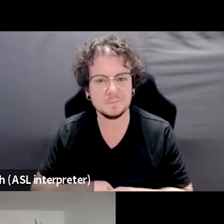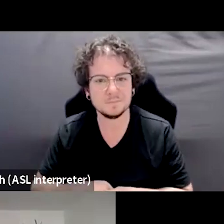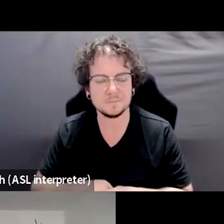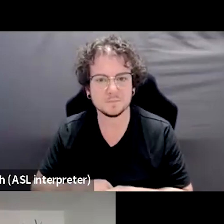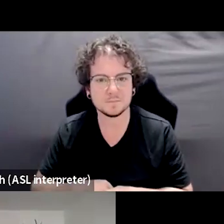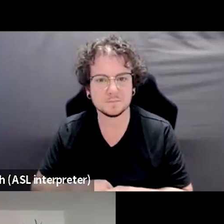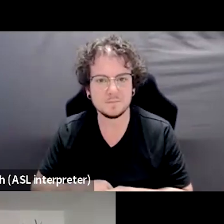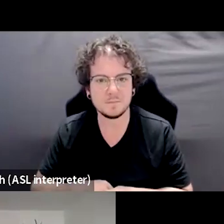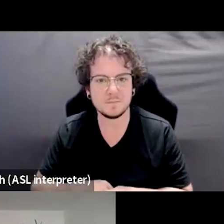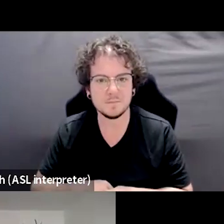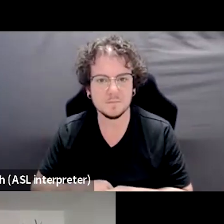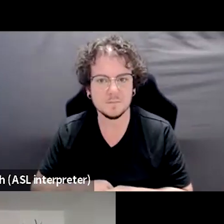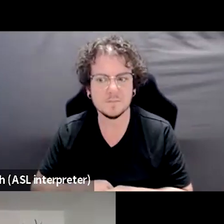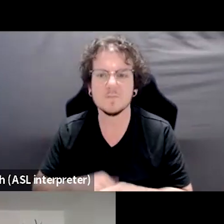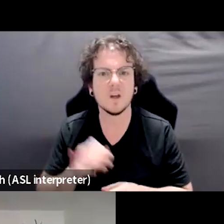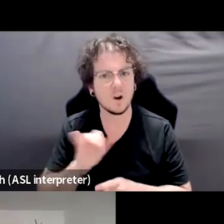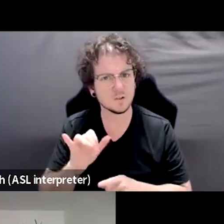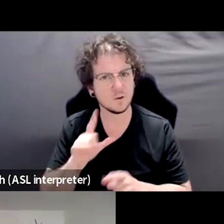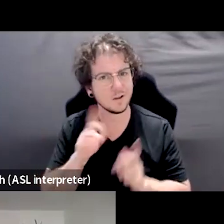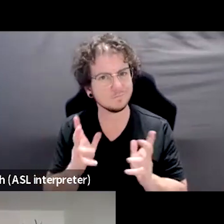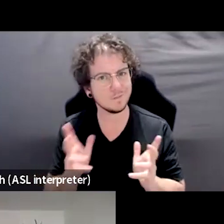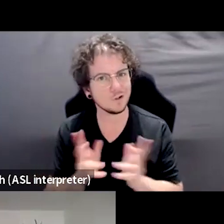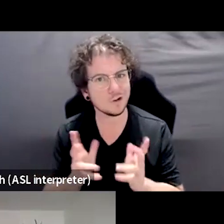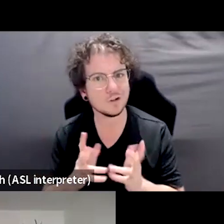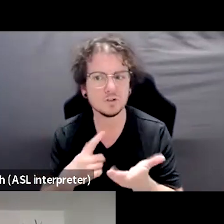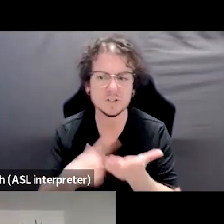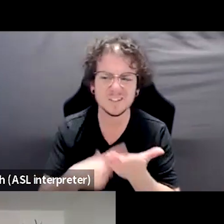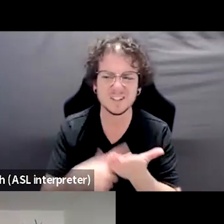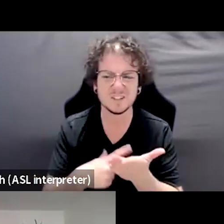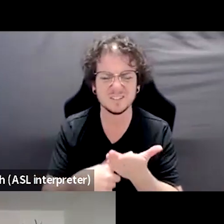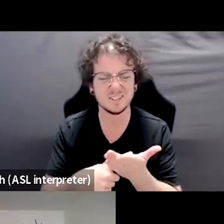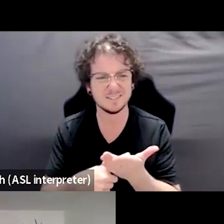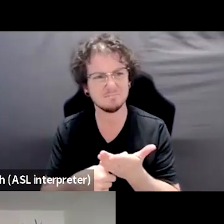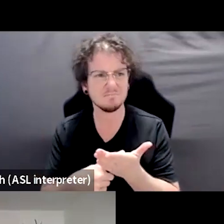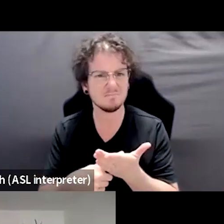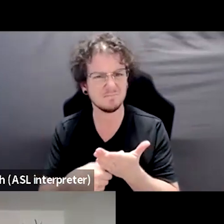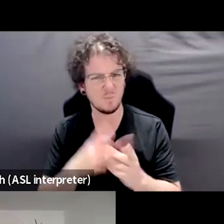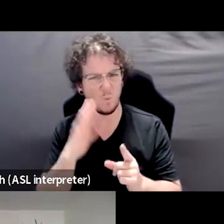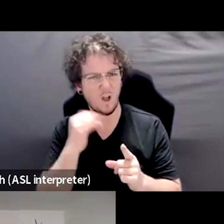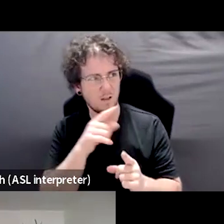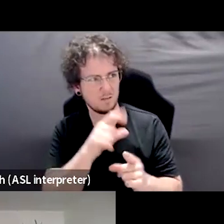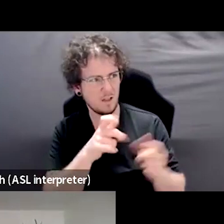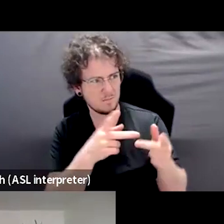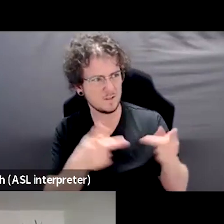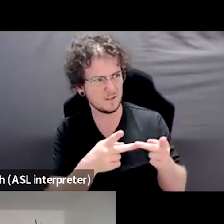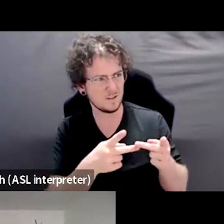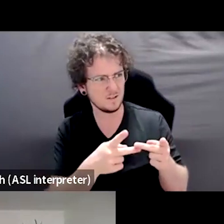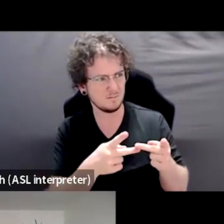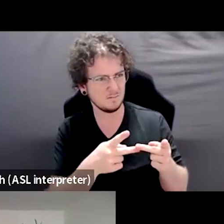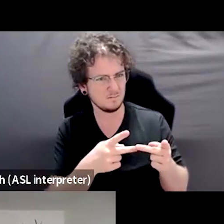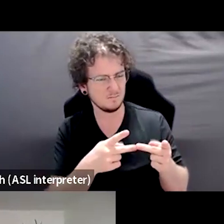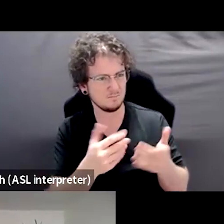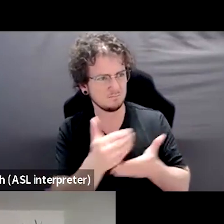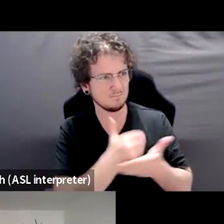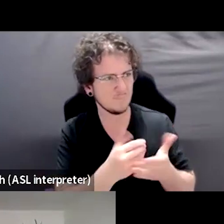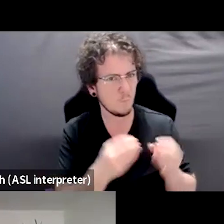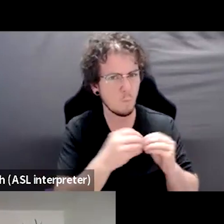provoke conversation about why certain positions are paid more than others, which forces management